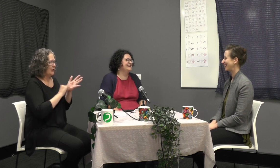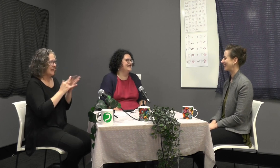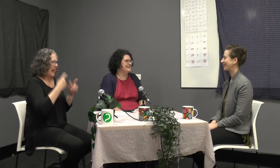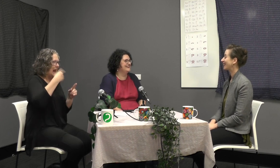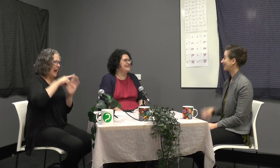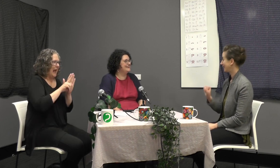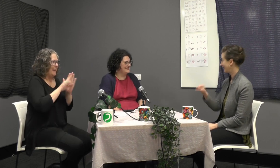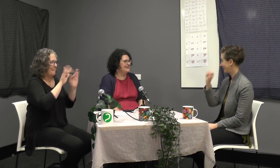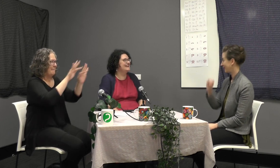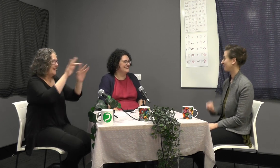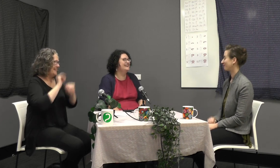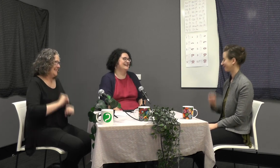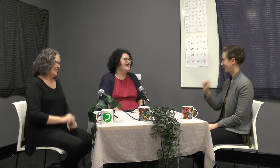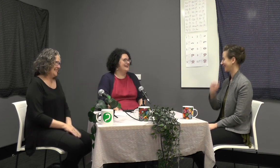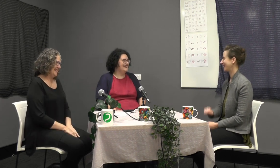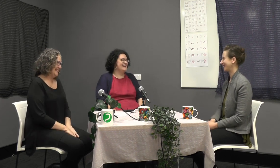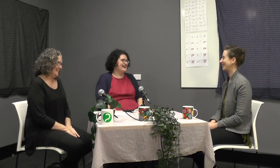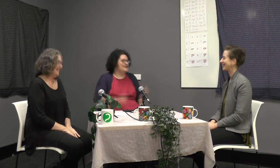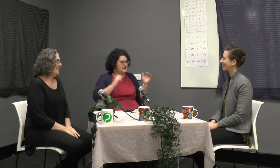G: Don’t raise false alarms. H: Yes, exactly.